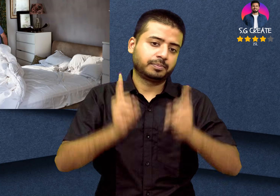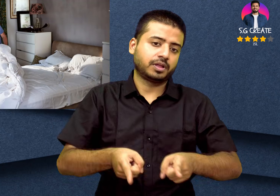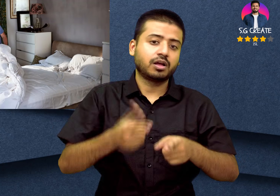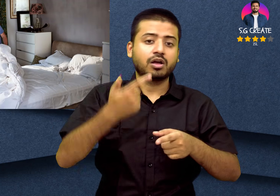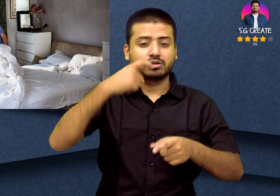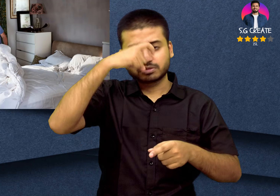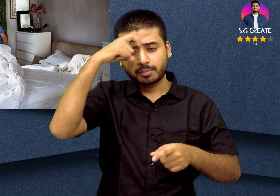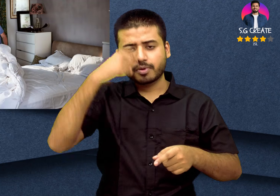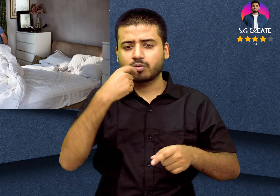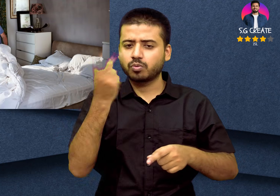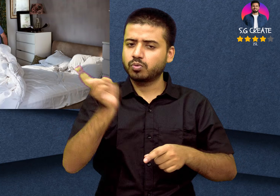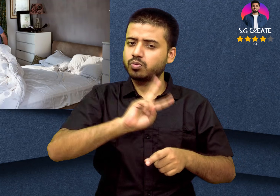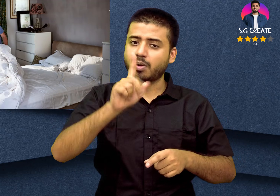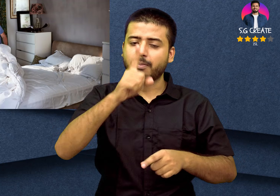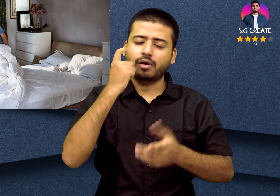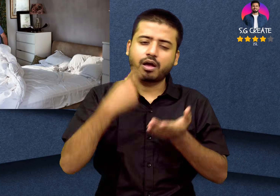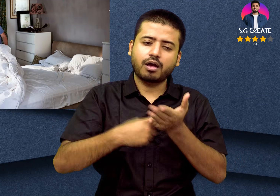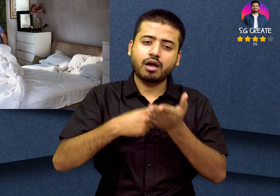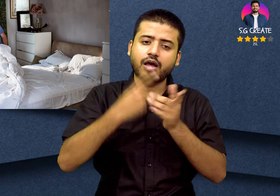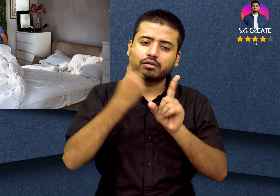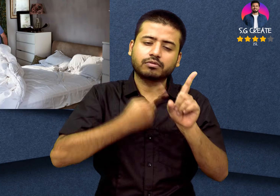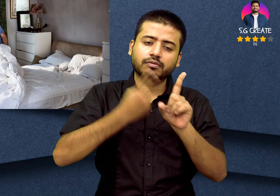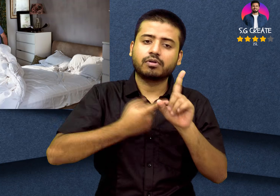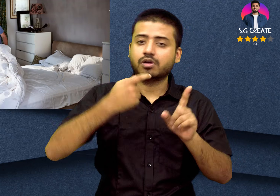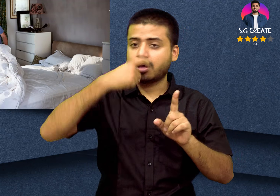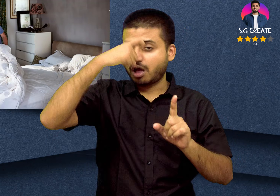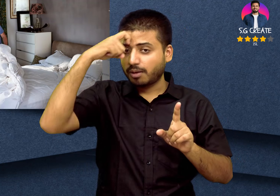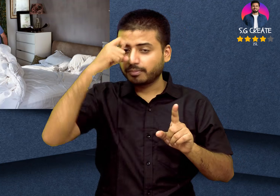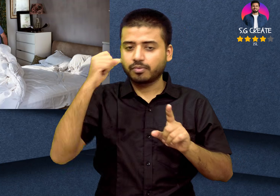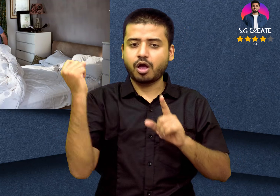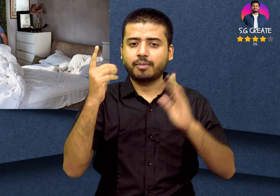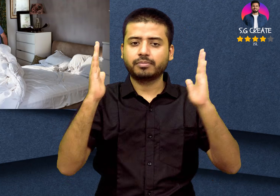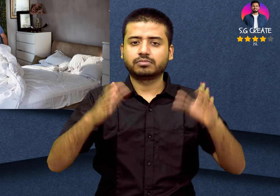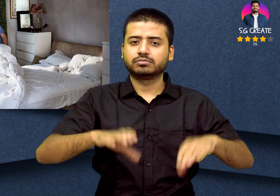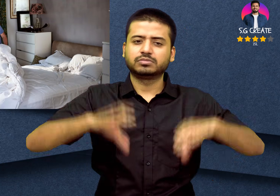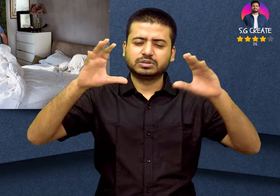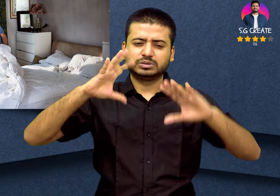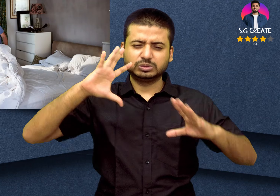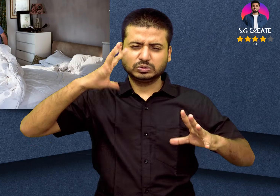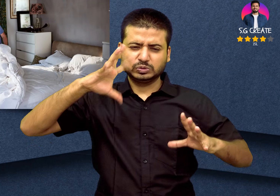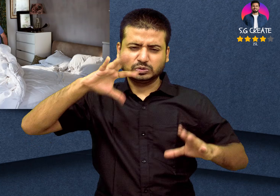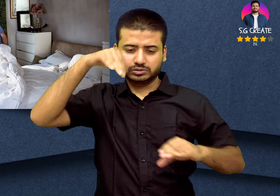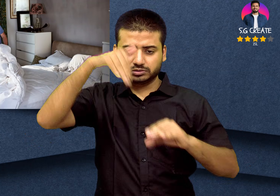and eventually deep into your mattress. Add to this the natural oils from your hair, remnants